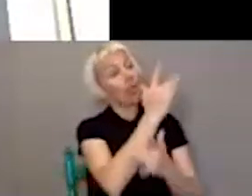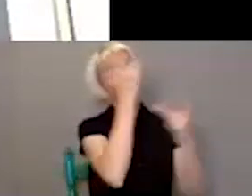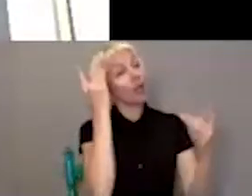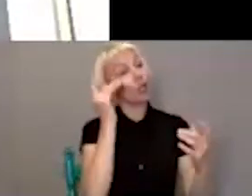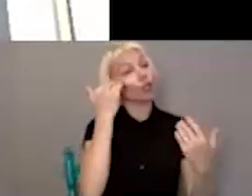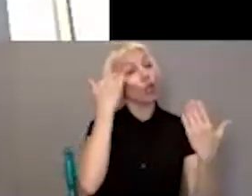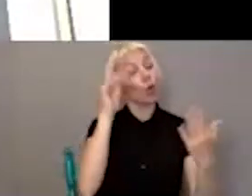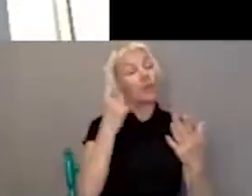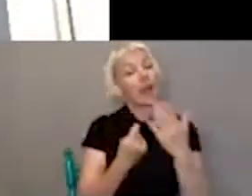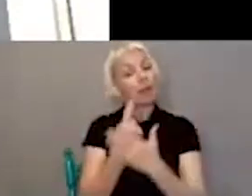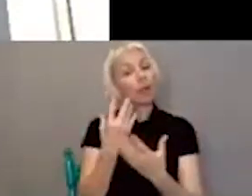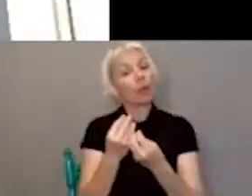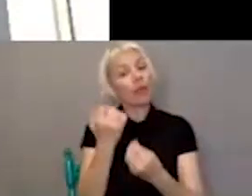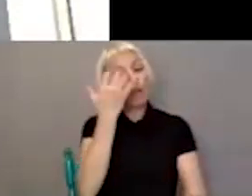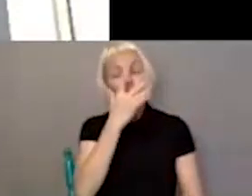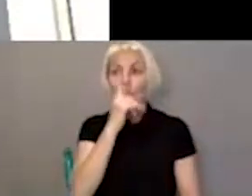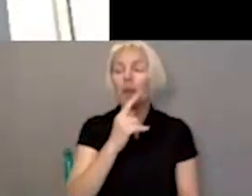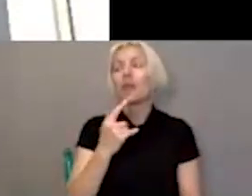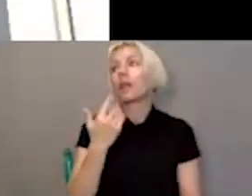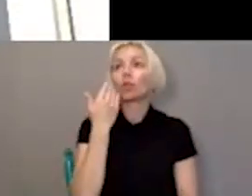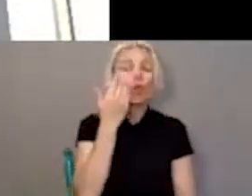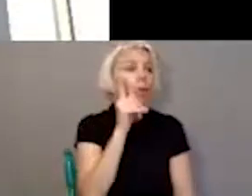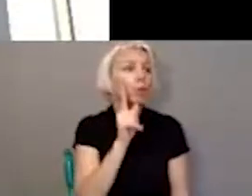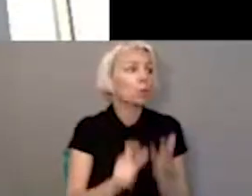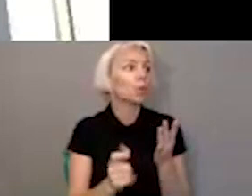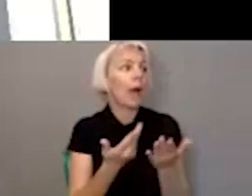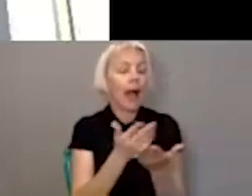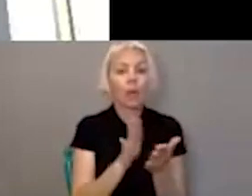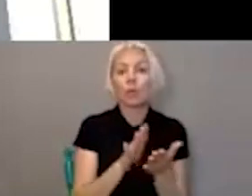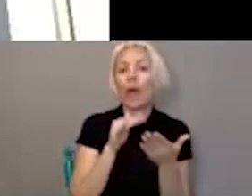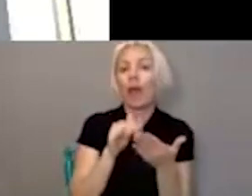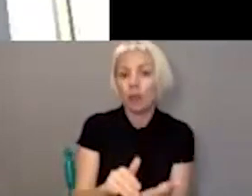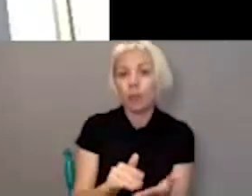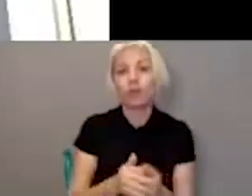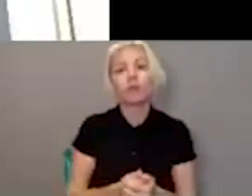what to do. So it is really important that I have as many connections as I can, that